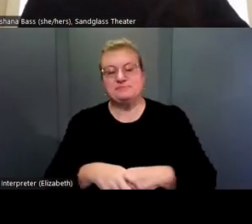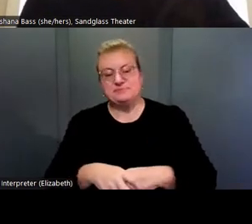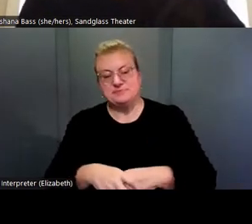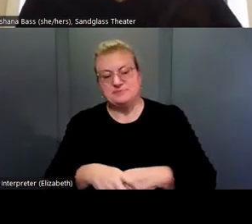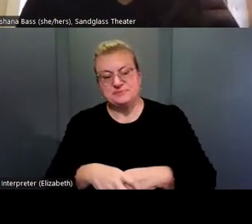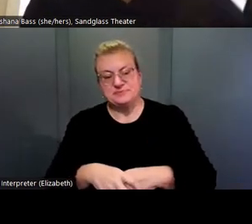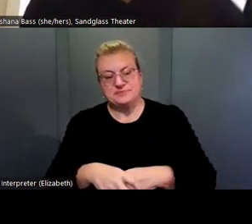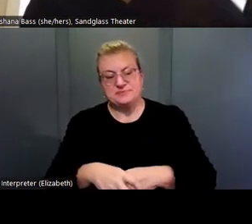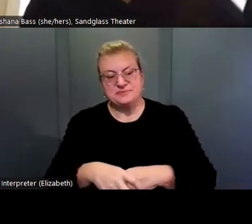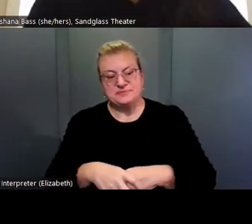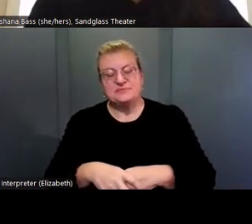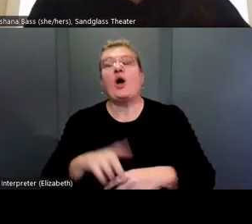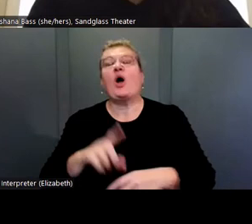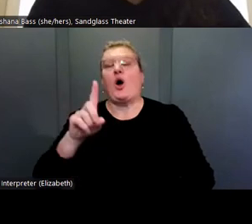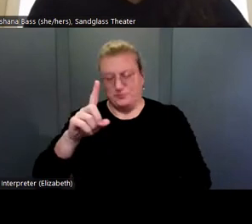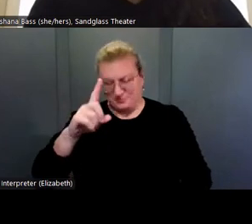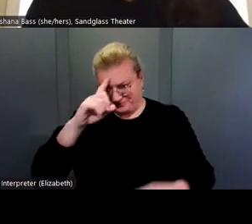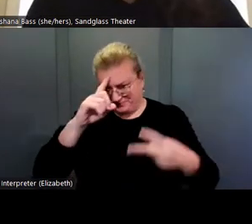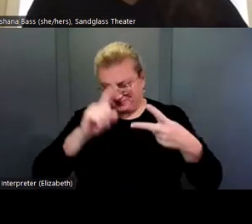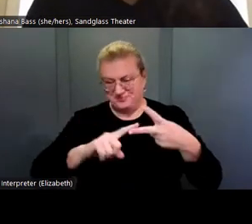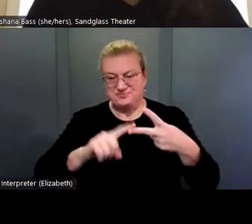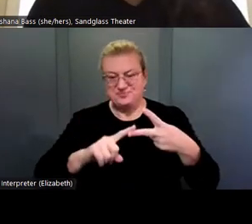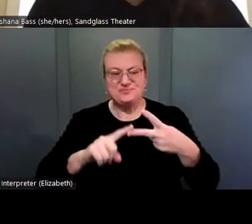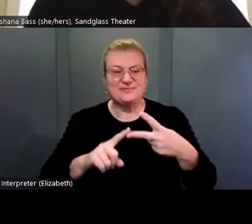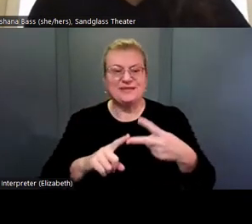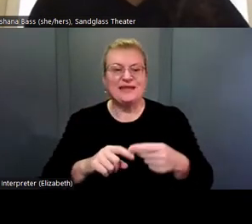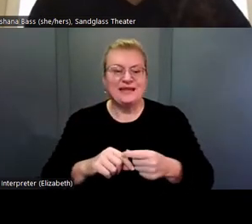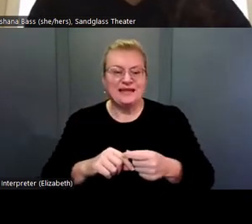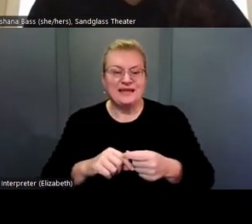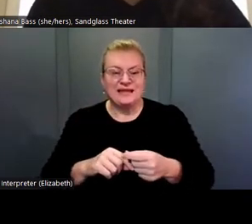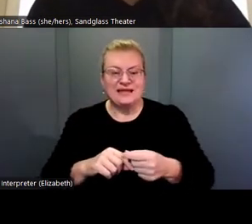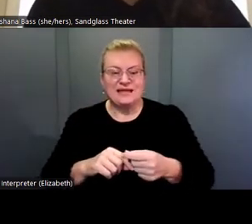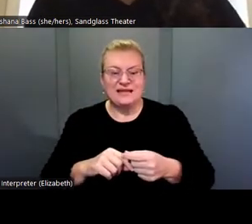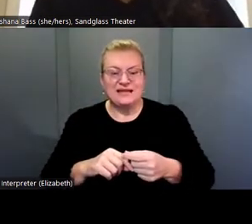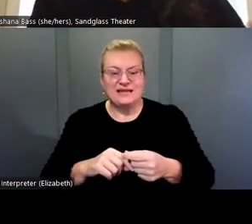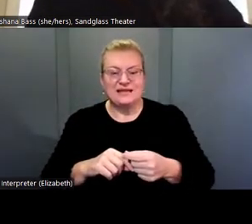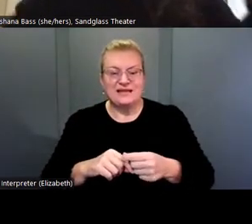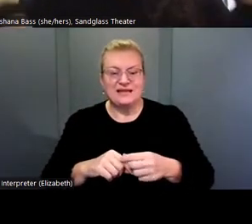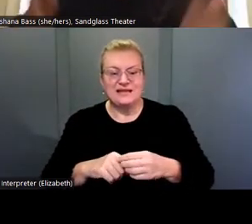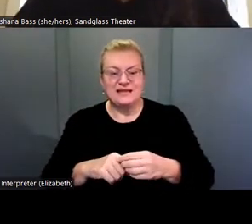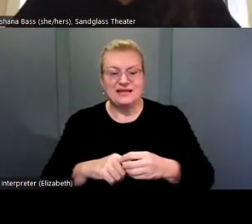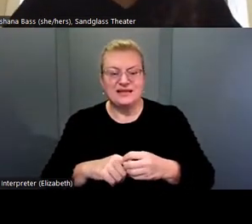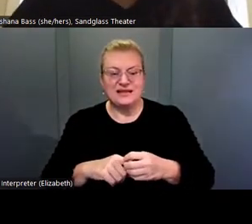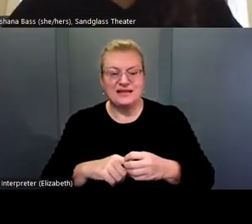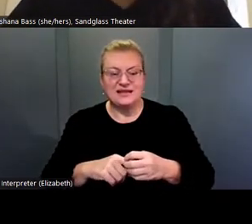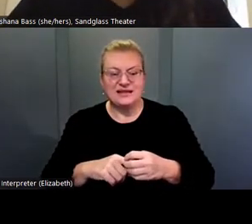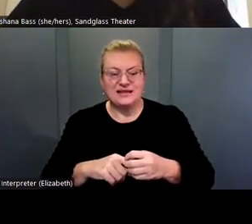And, oh, I remember what the thing was, was also what Rob said, that this is like not a one-off thing,